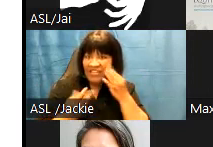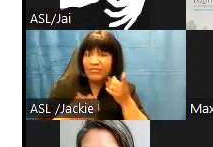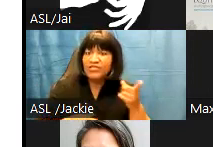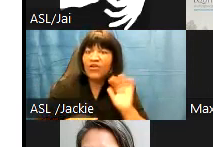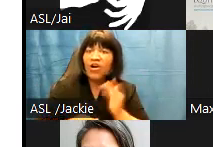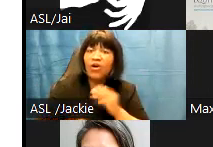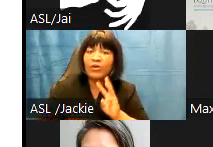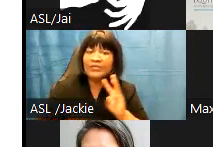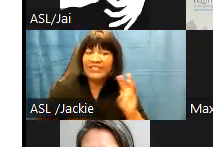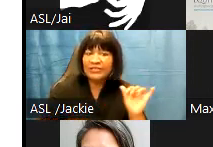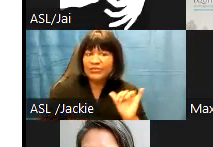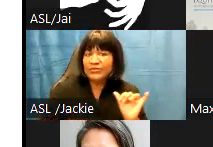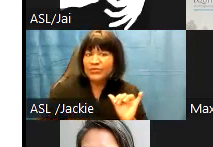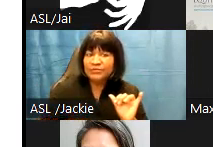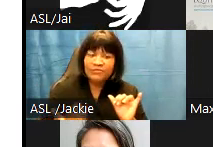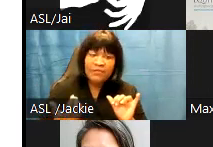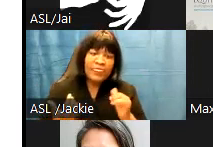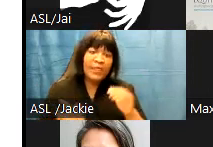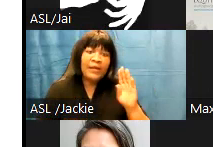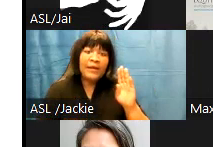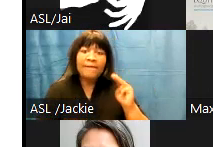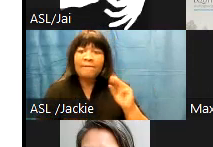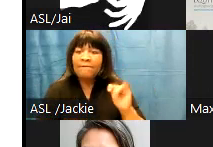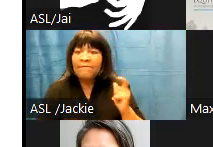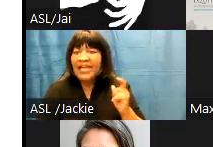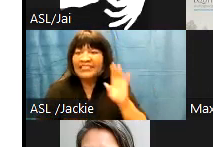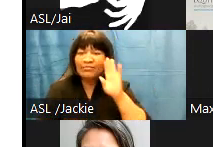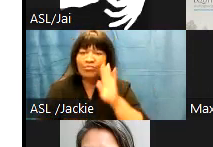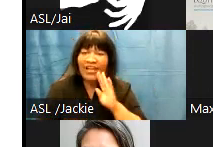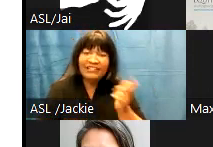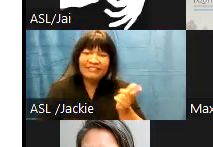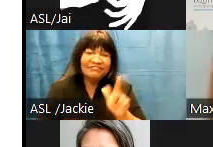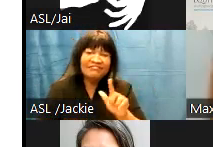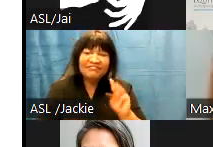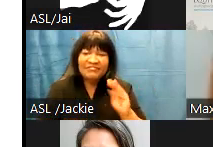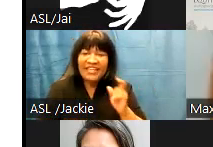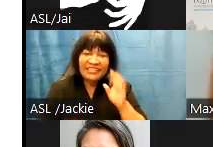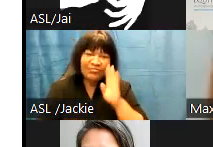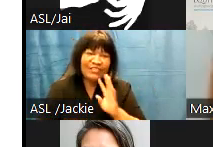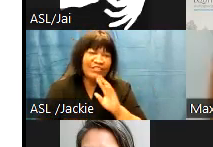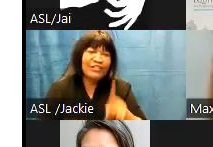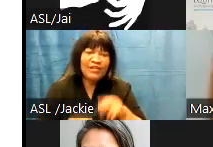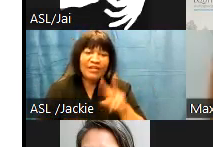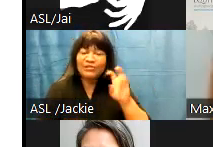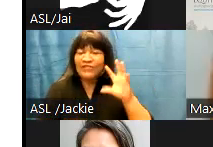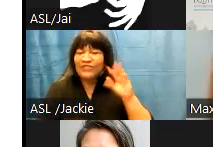So Max Brown, I want to turn it back over to you, please, to discuss the $250,000. >> MAX: You bet.